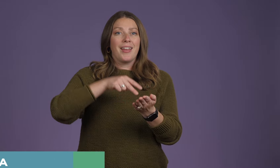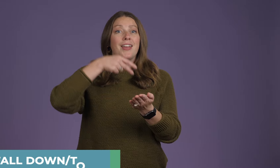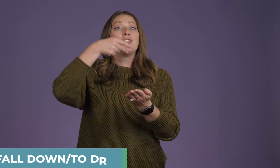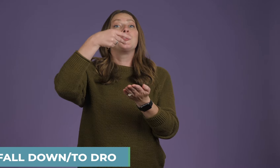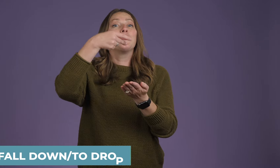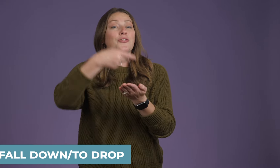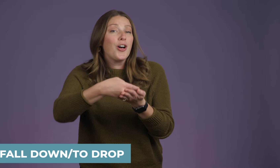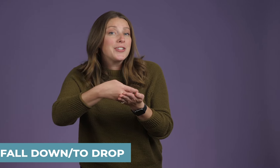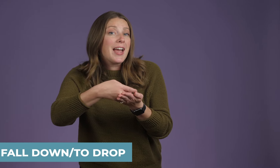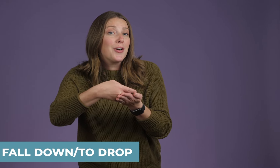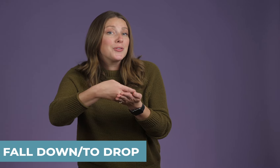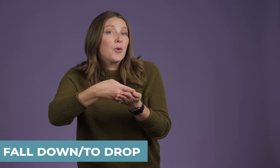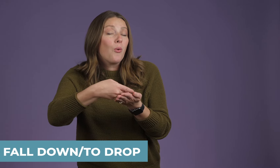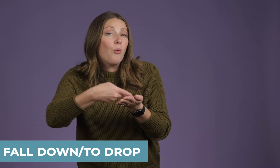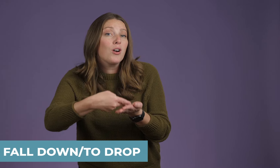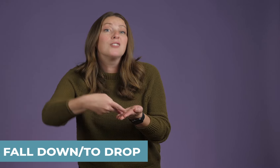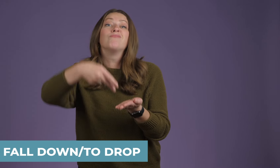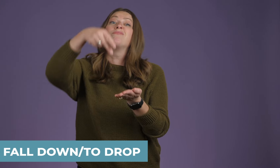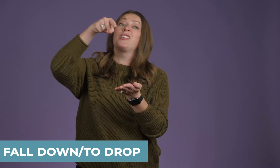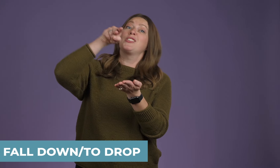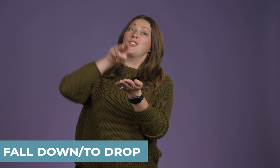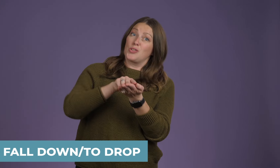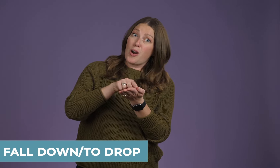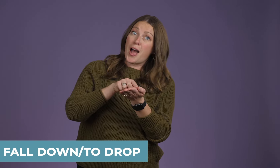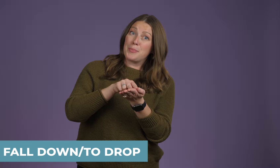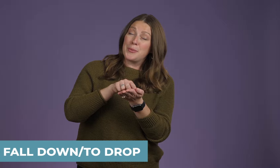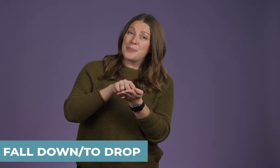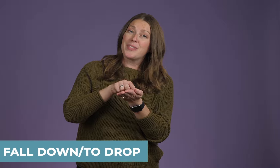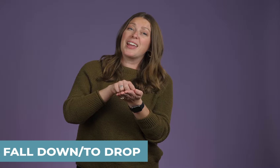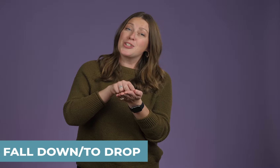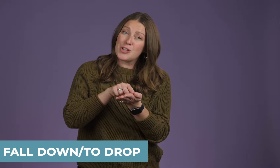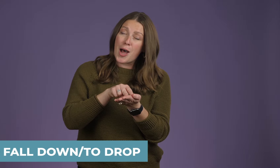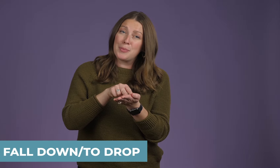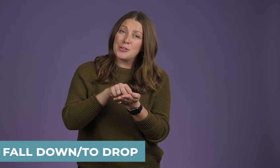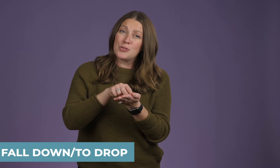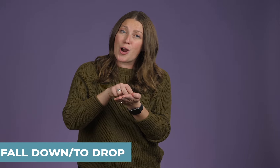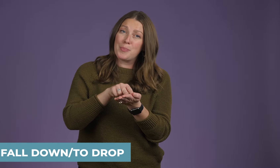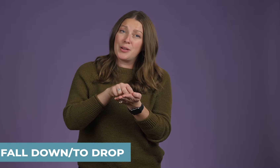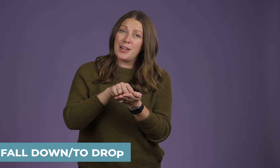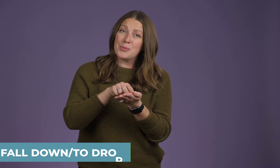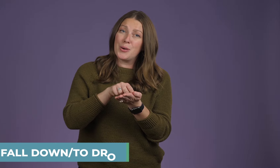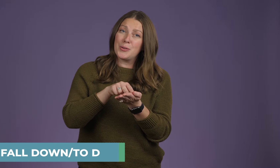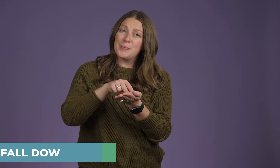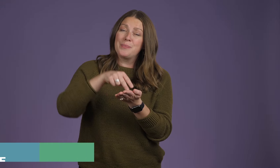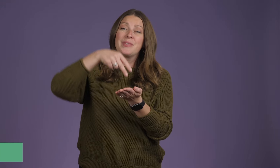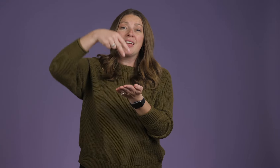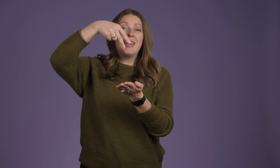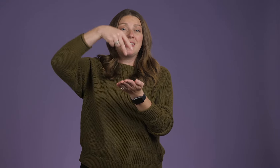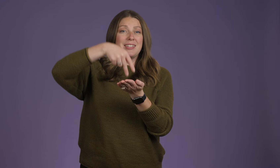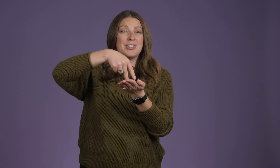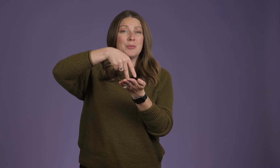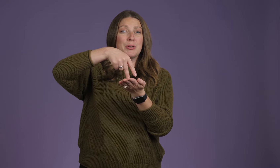To fall down or to drop. Like, Stop. Drop and roll. This is the person.